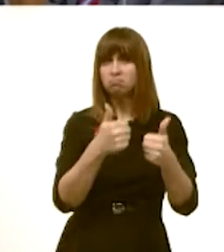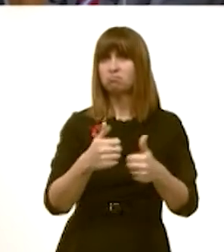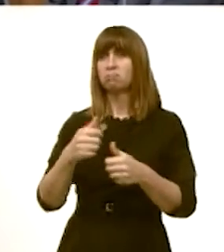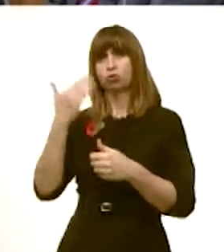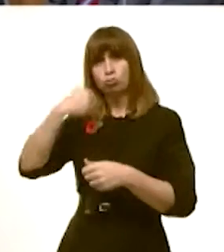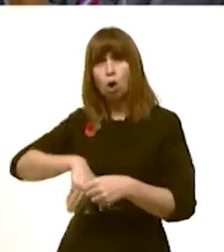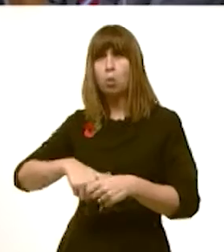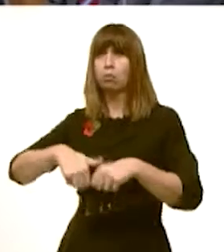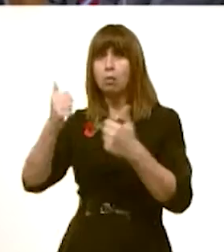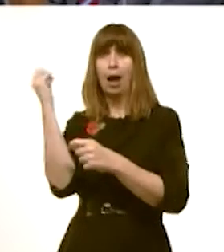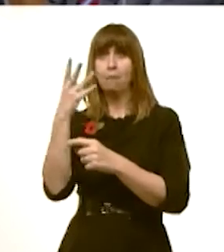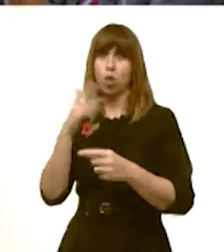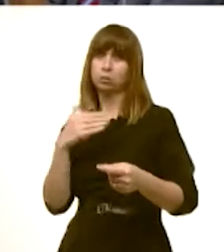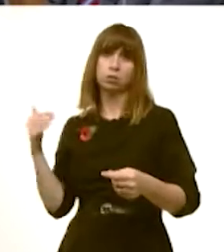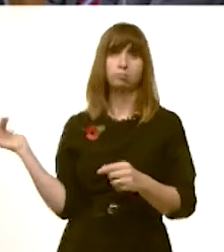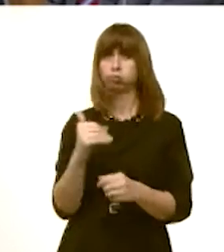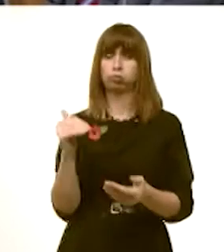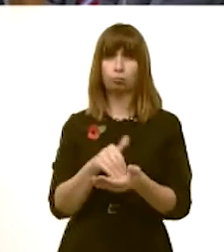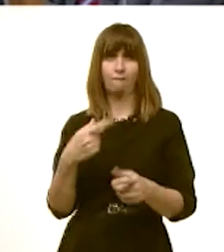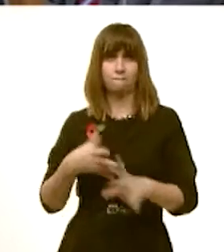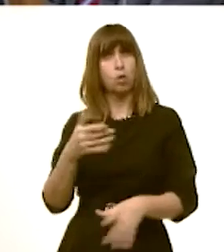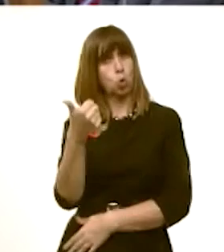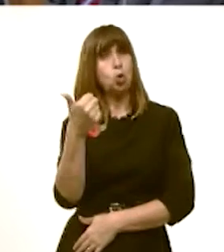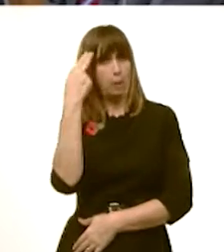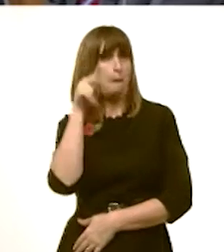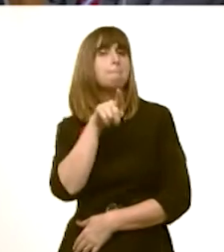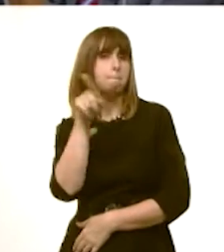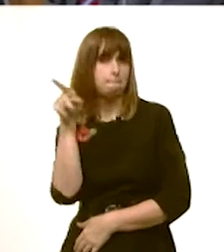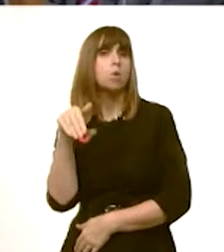ambulance response times are amongst the best, if not the best, in the north of Wales.